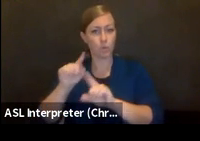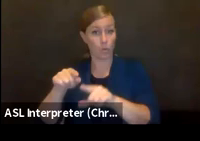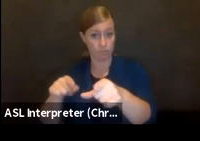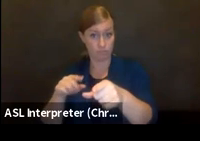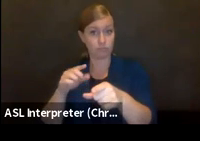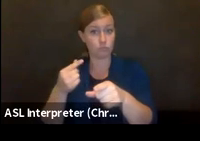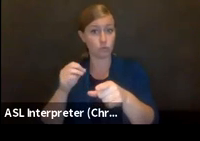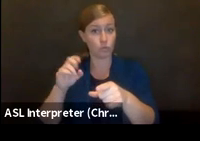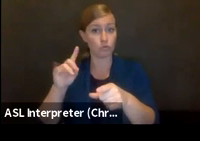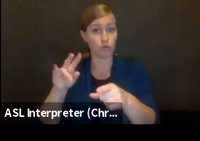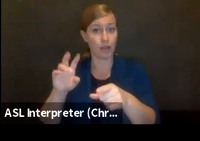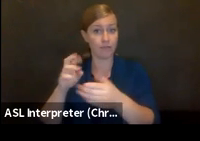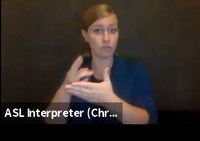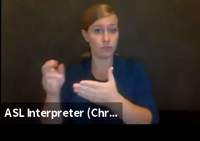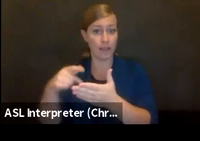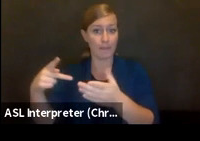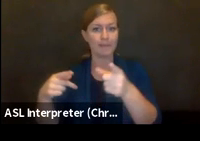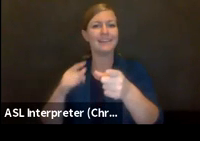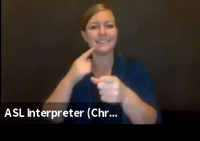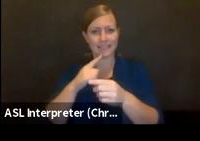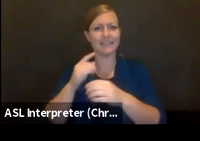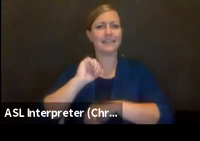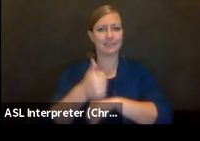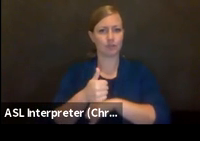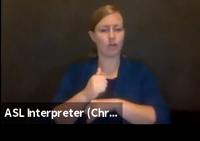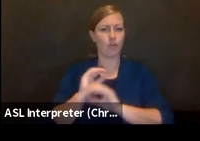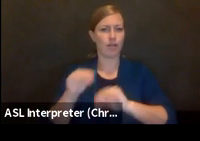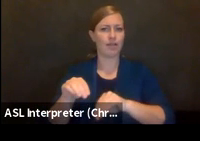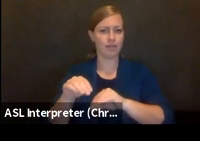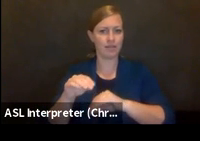ESD 189 - Amy Colburn: I, you can click on Install resource app. You'll you can read this.